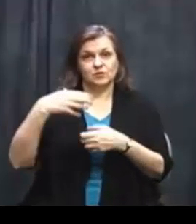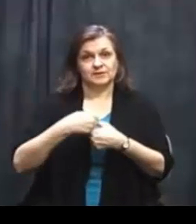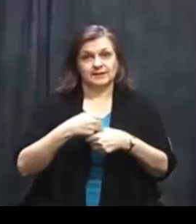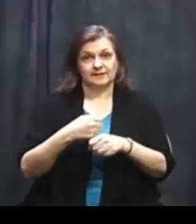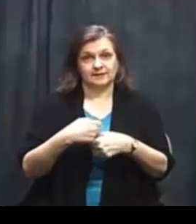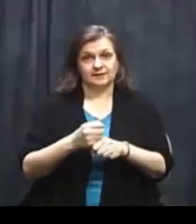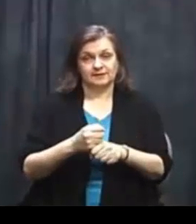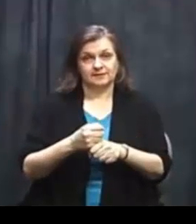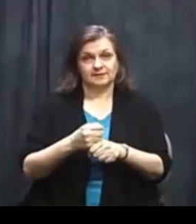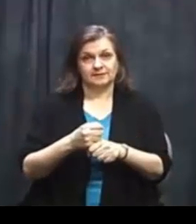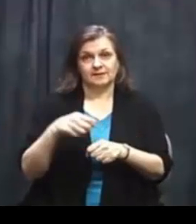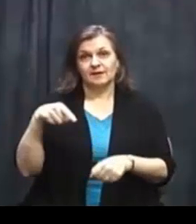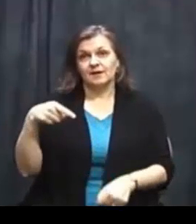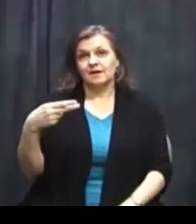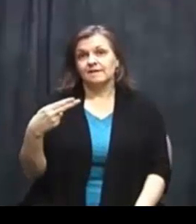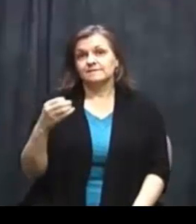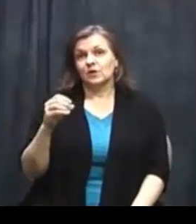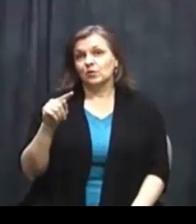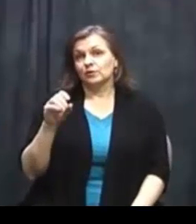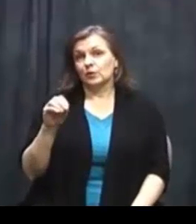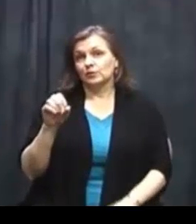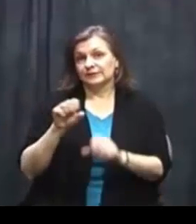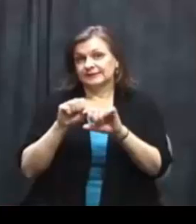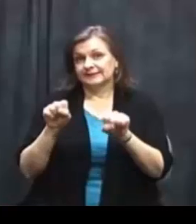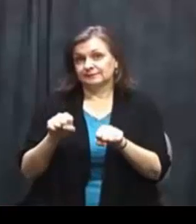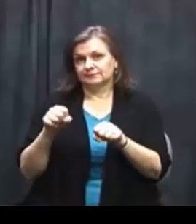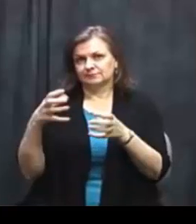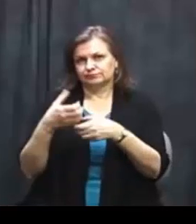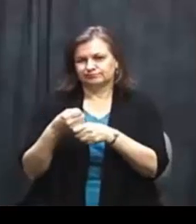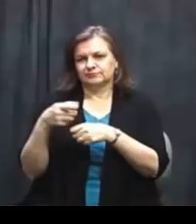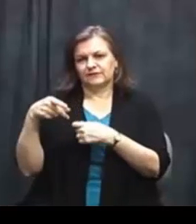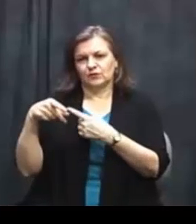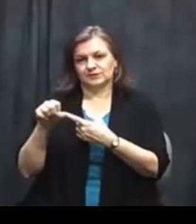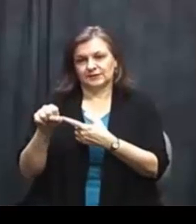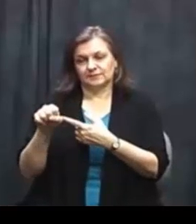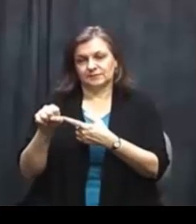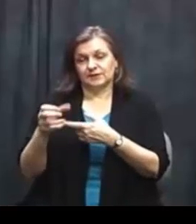the photo system is involved in the light reactions